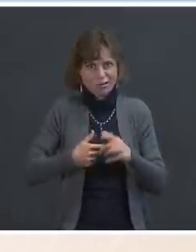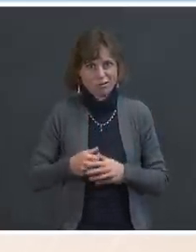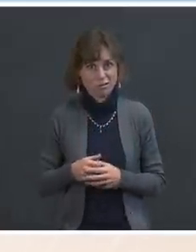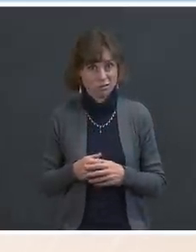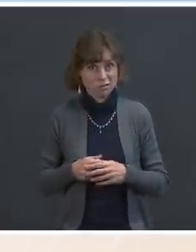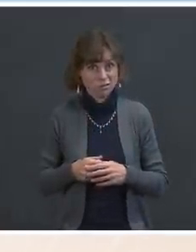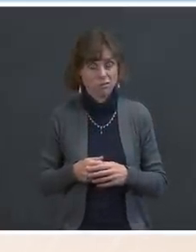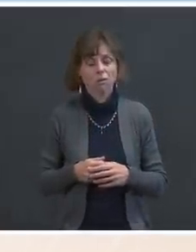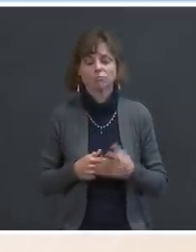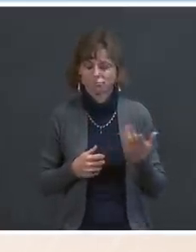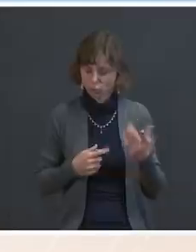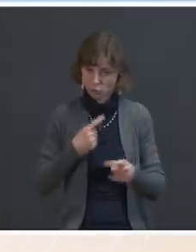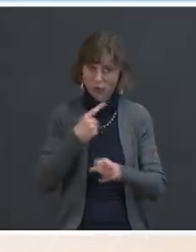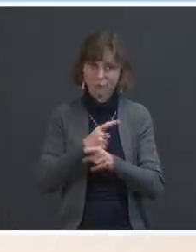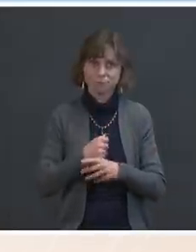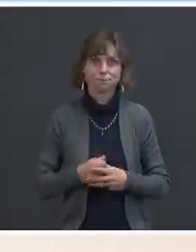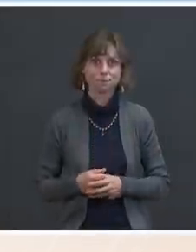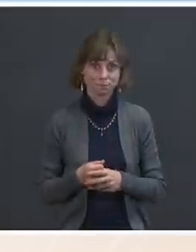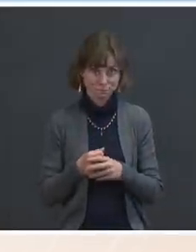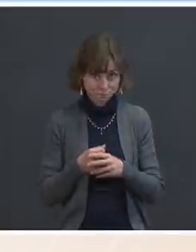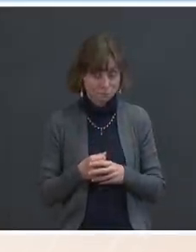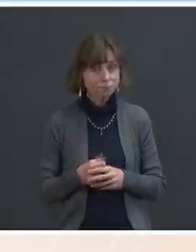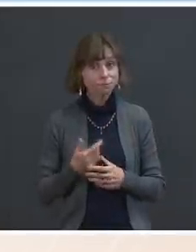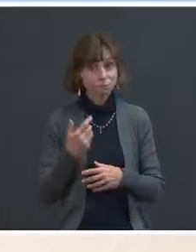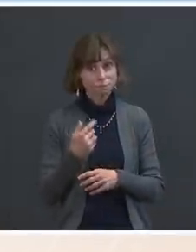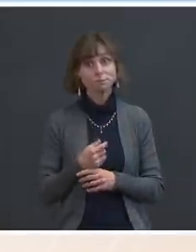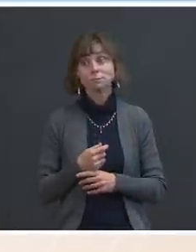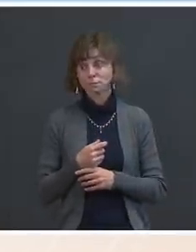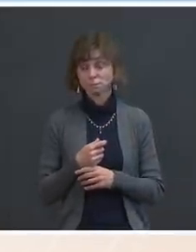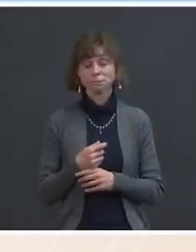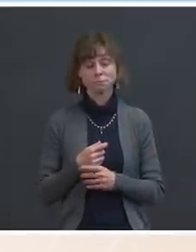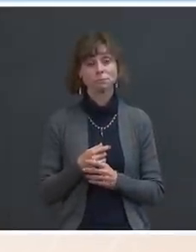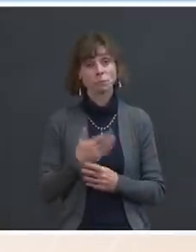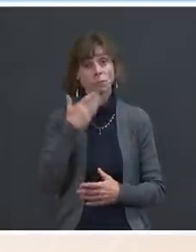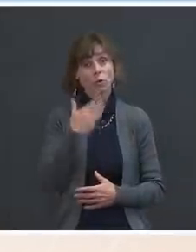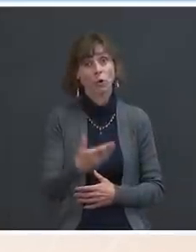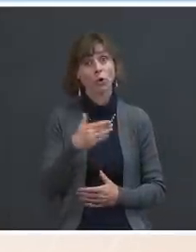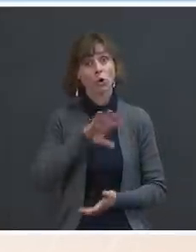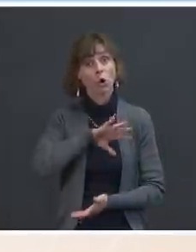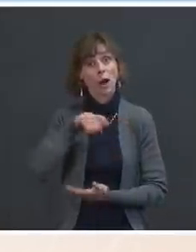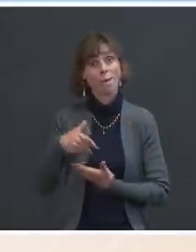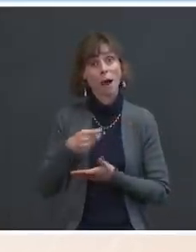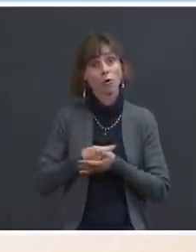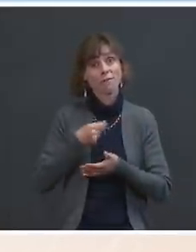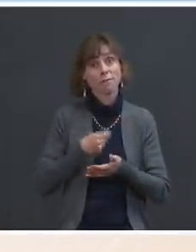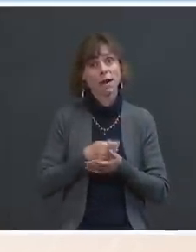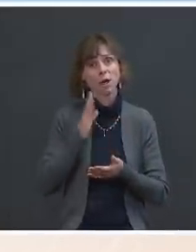And a fair amount of the funding is also -- we expect will be likely used for forward planning. Right?